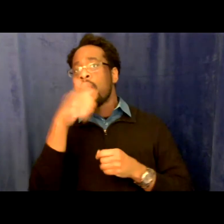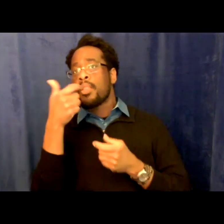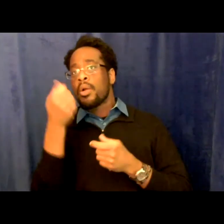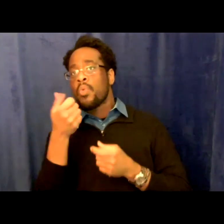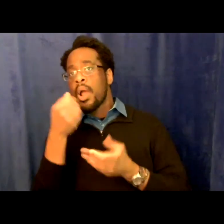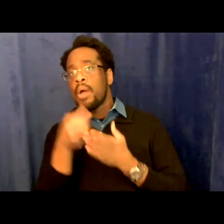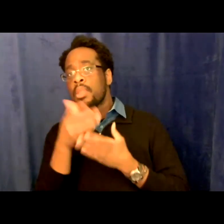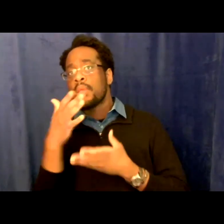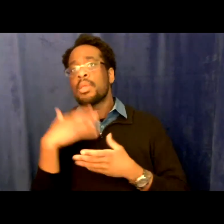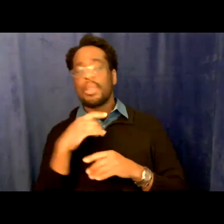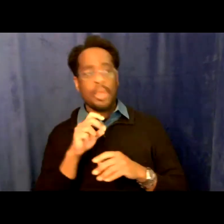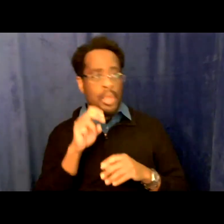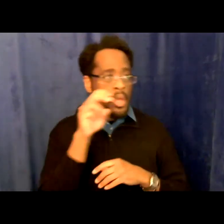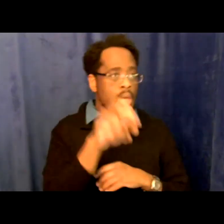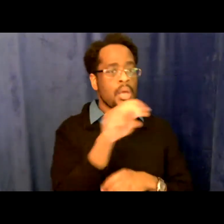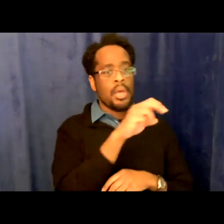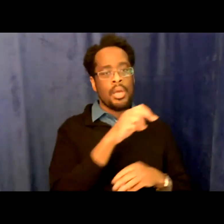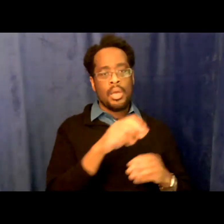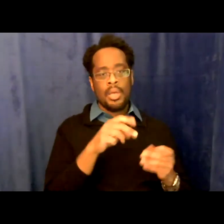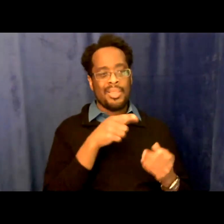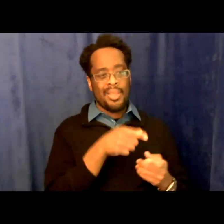and you're seeing more things from the past and more people are interested how can they